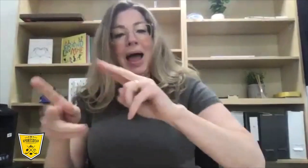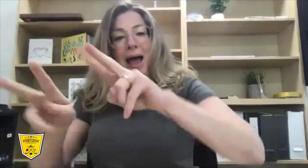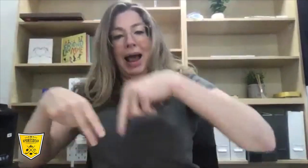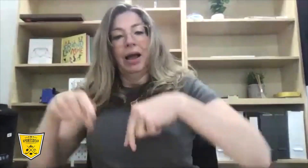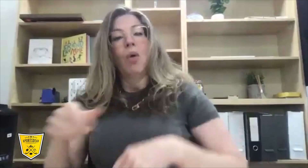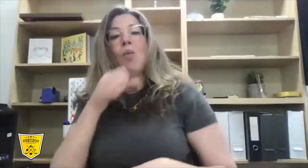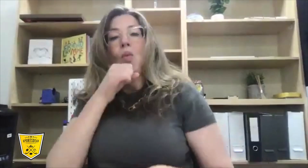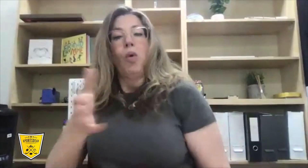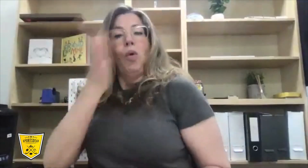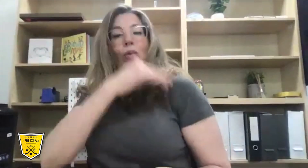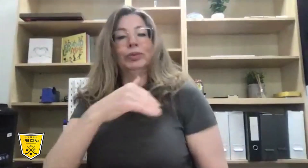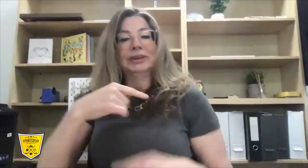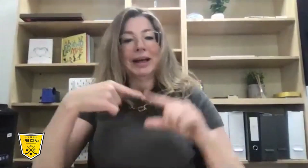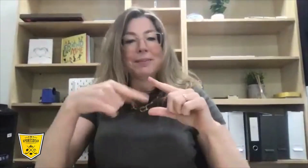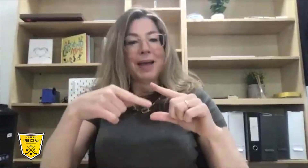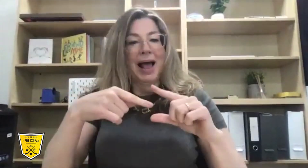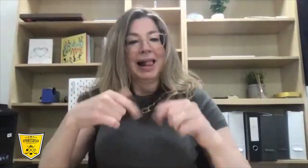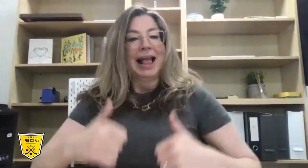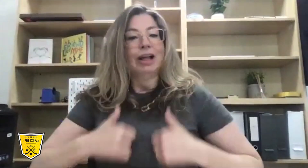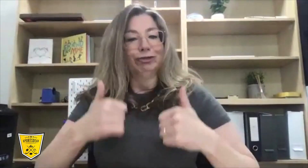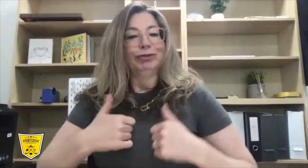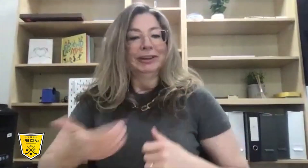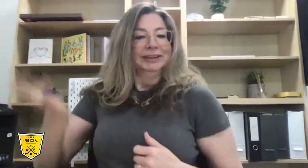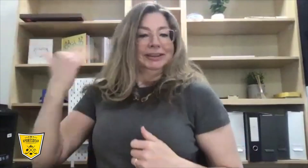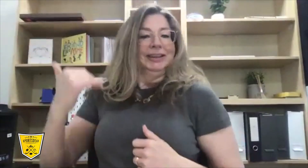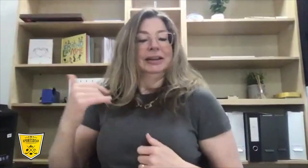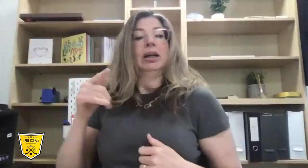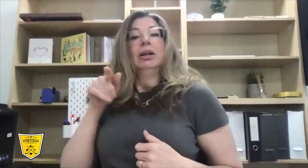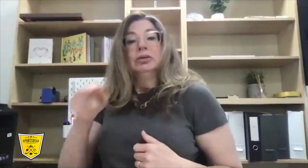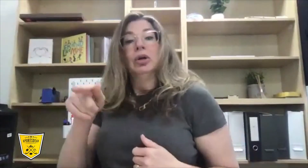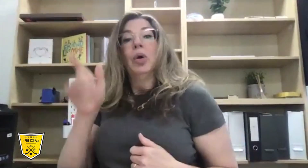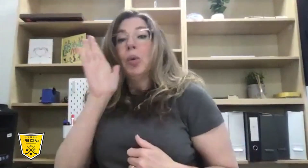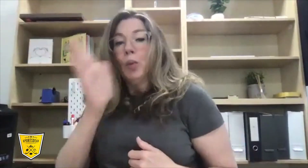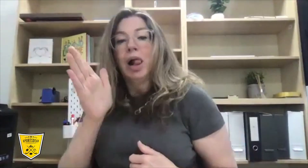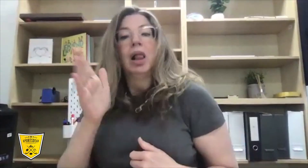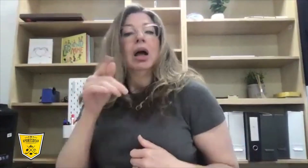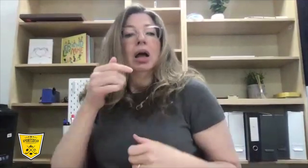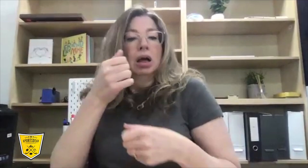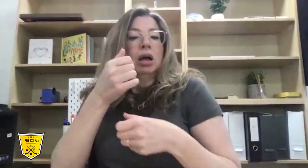we get official email accounts back. We will work towards